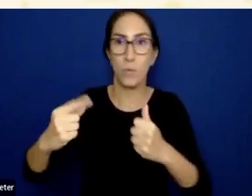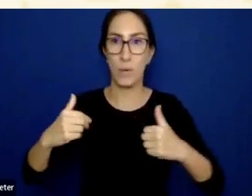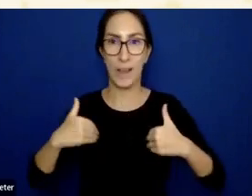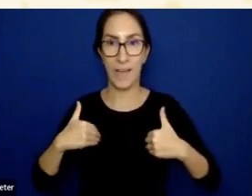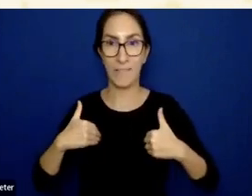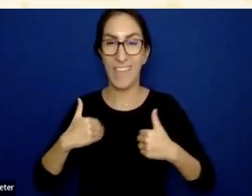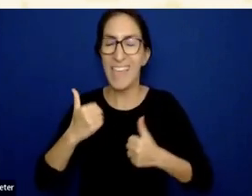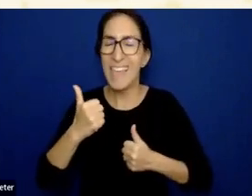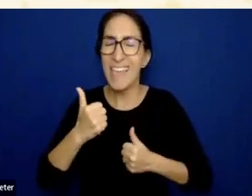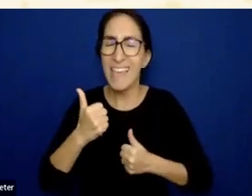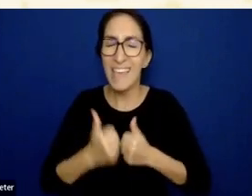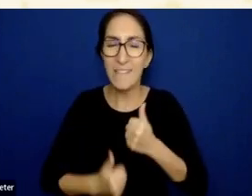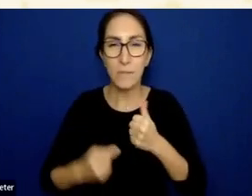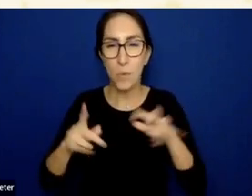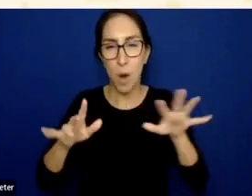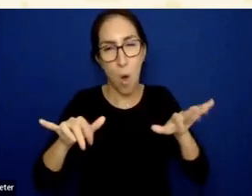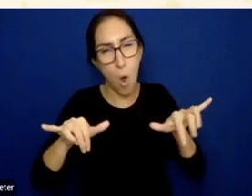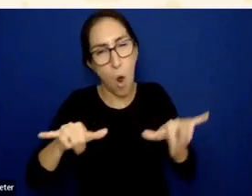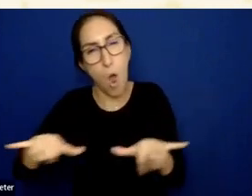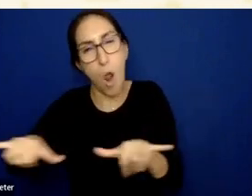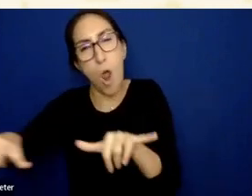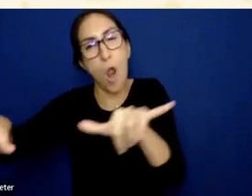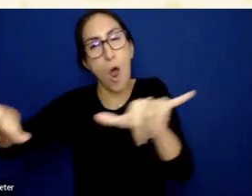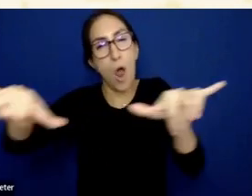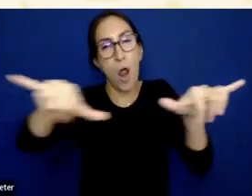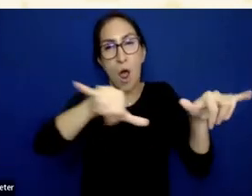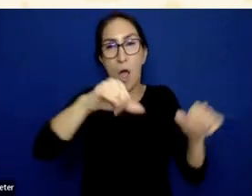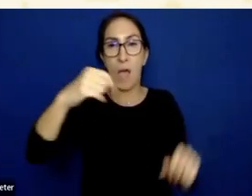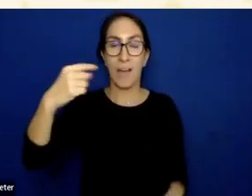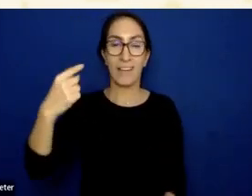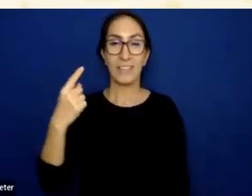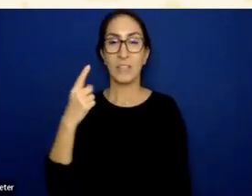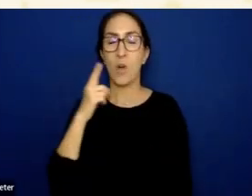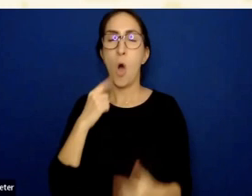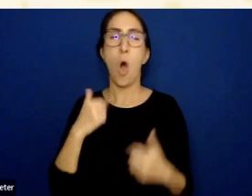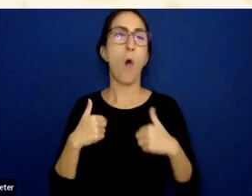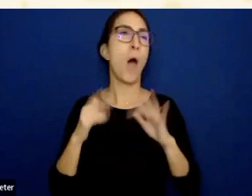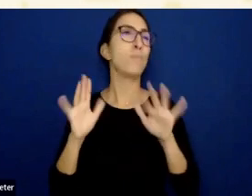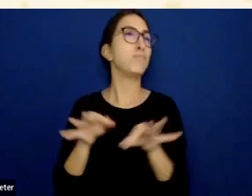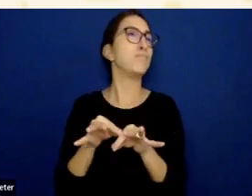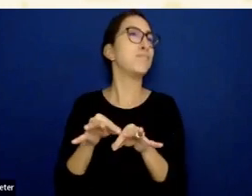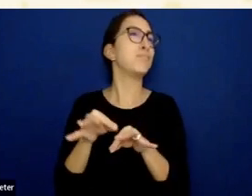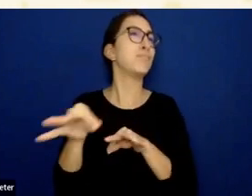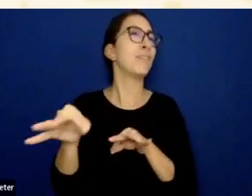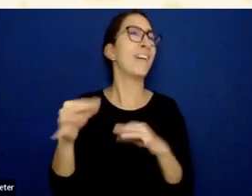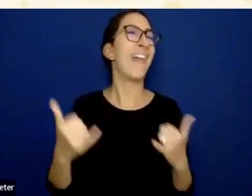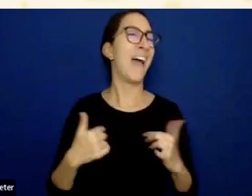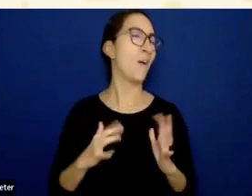It's not something that you need to weigh when you get older. No, it's something that is always in our life.